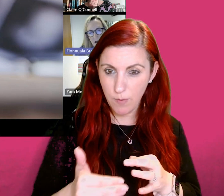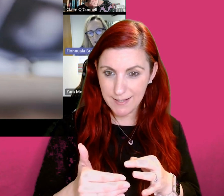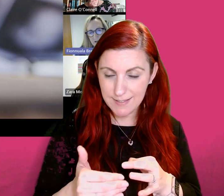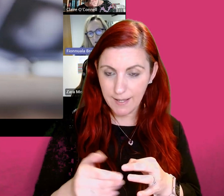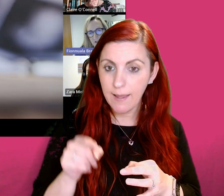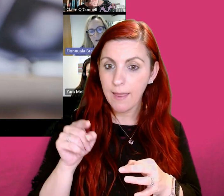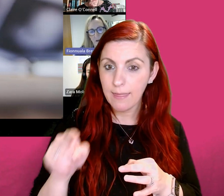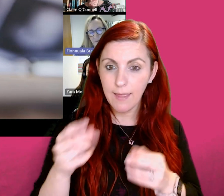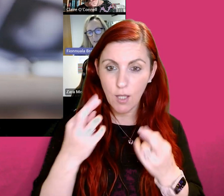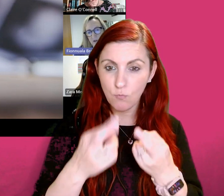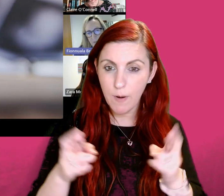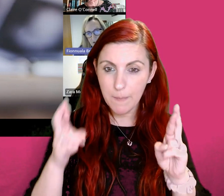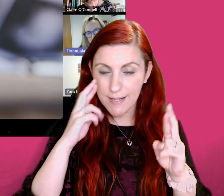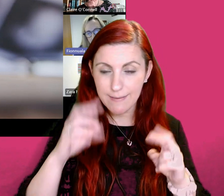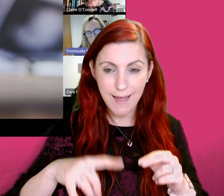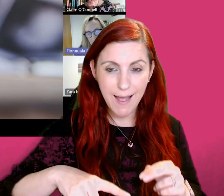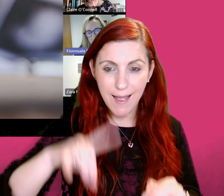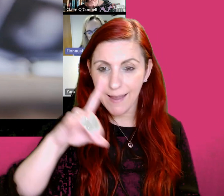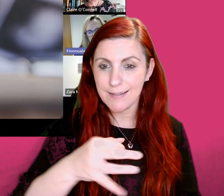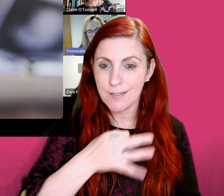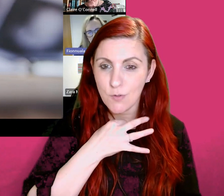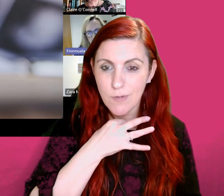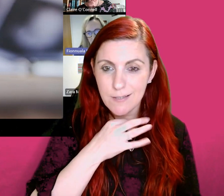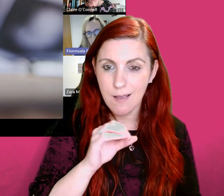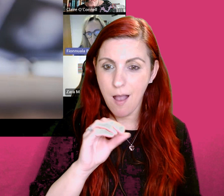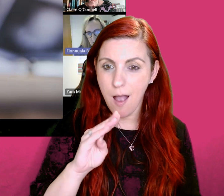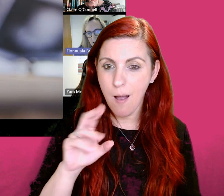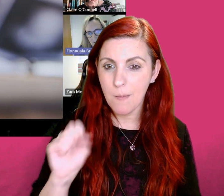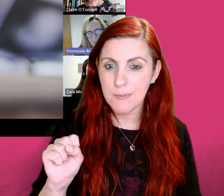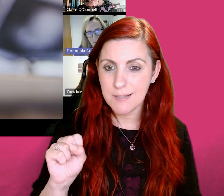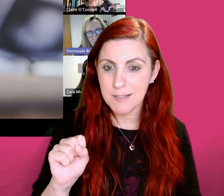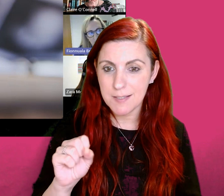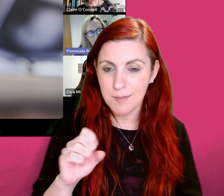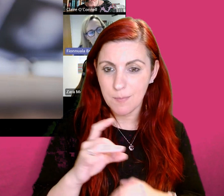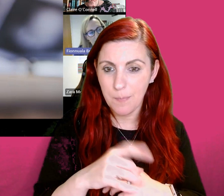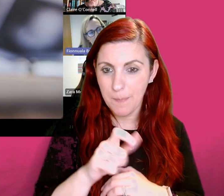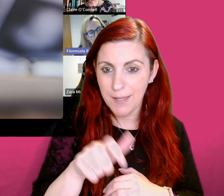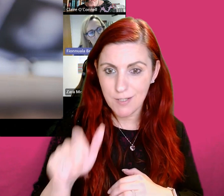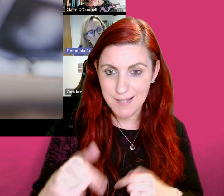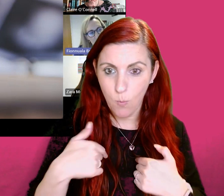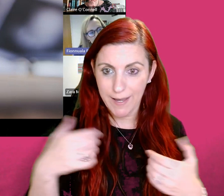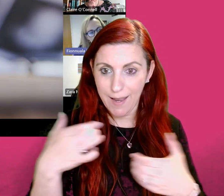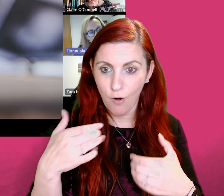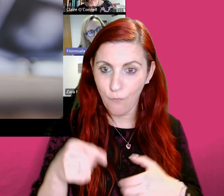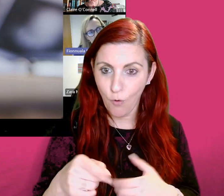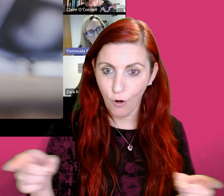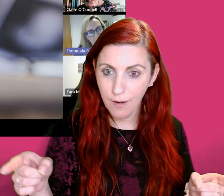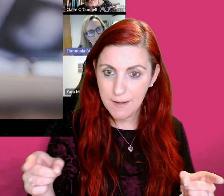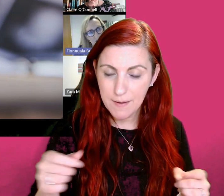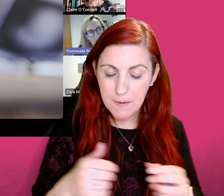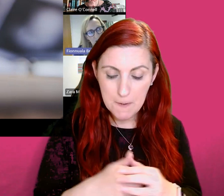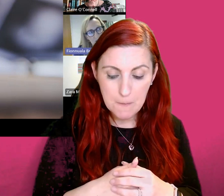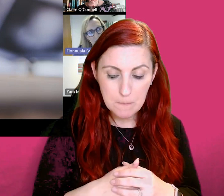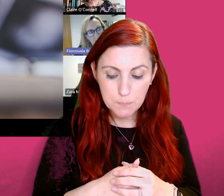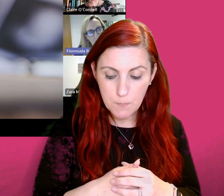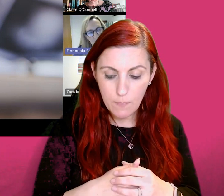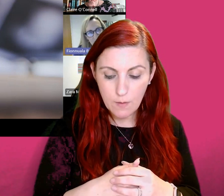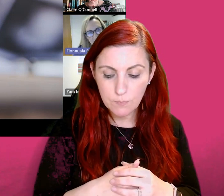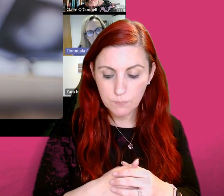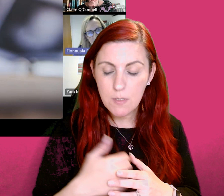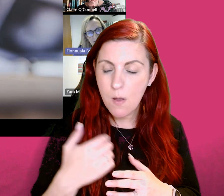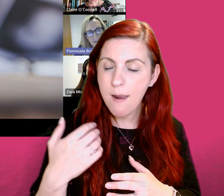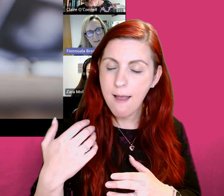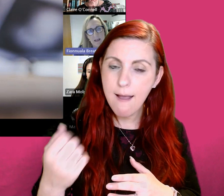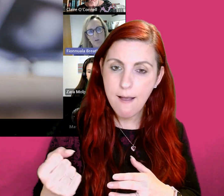the highest risk obstetric patient population that we that we care for and um there is obviously in